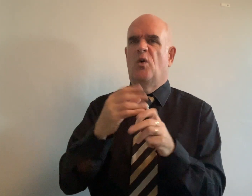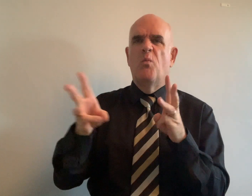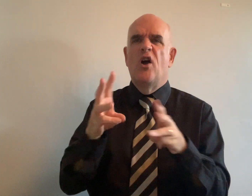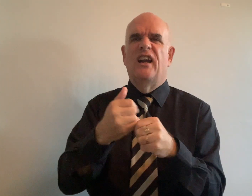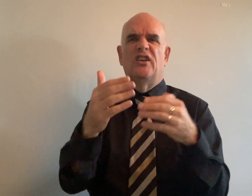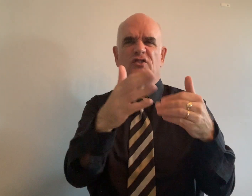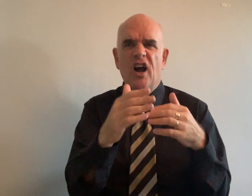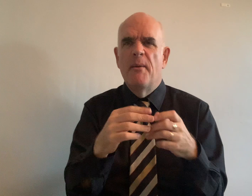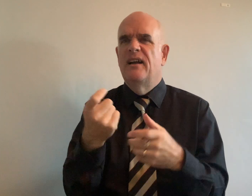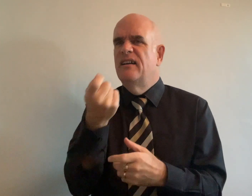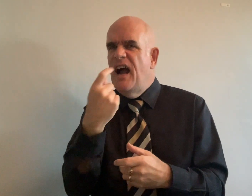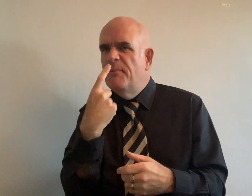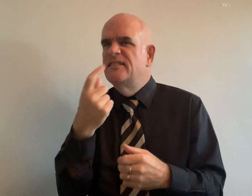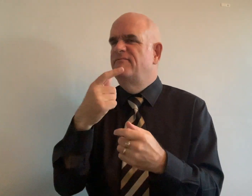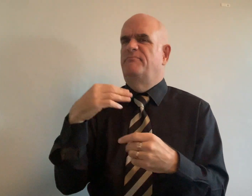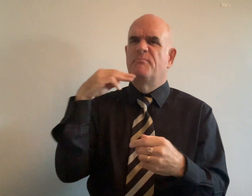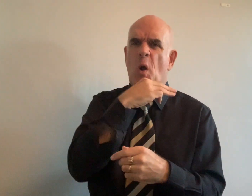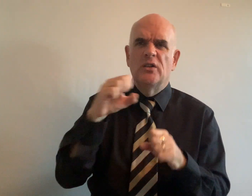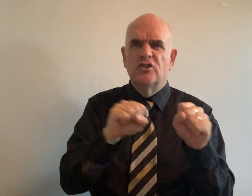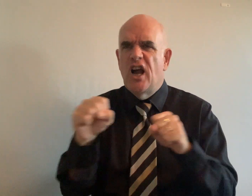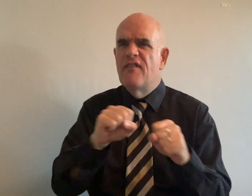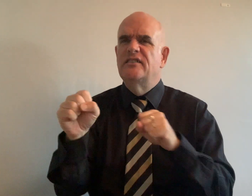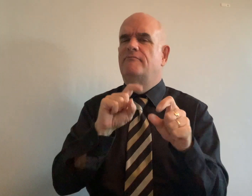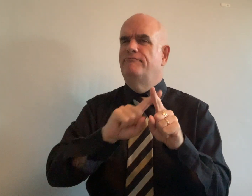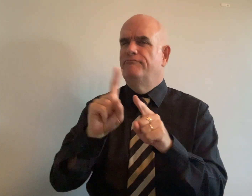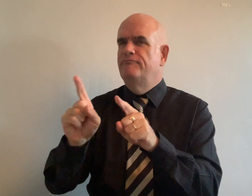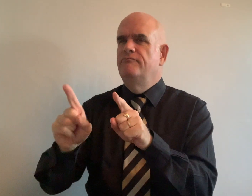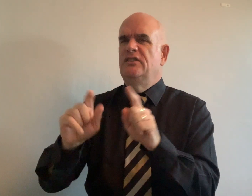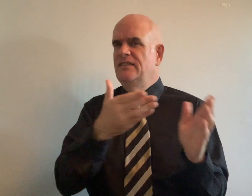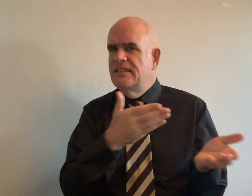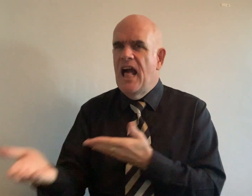other vital sectors providing essential goods and services such as